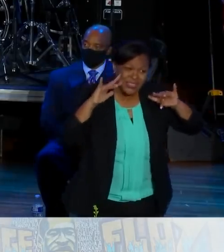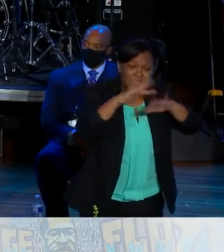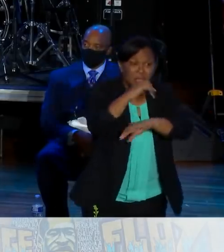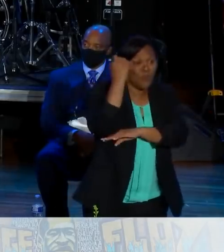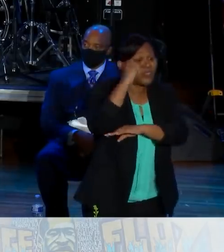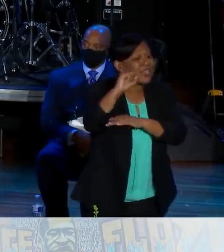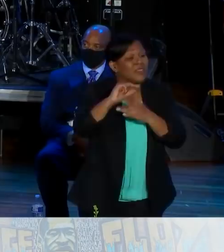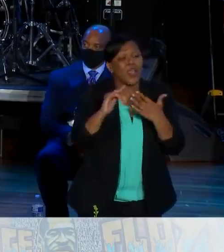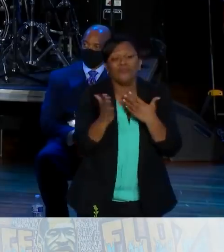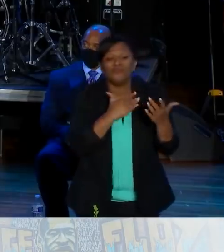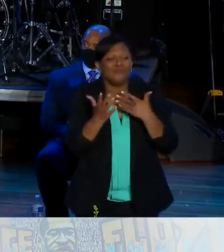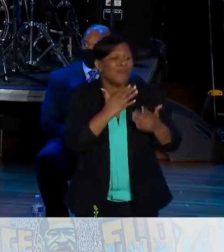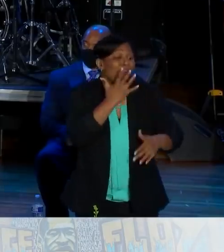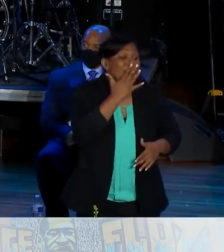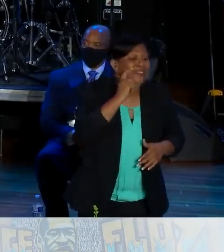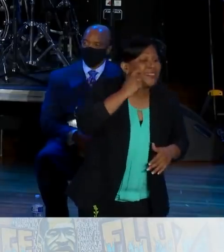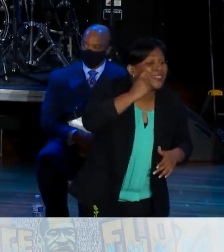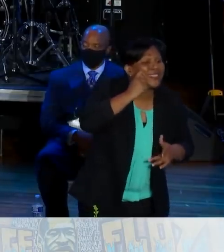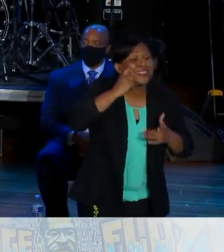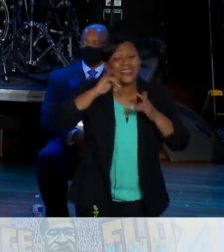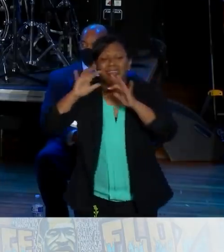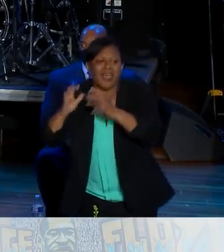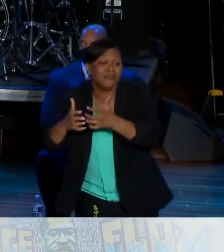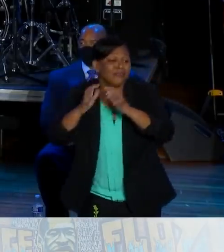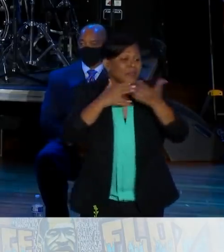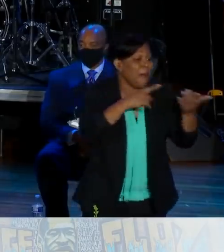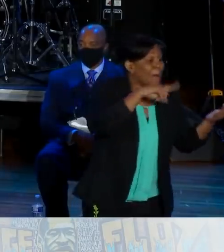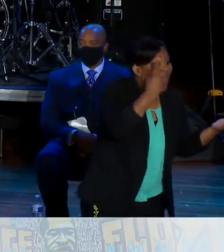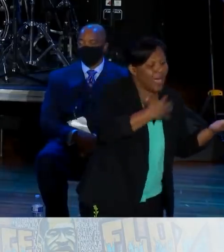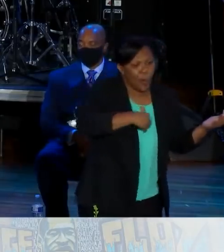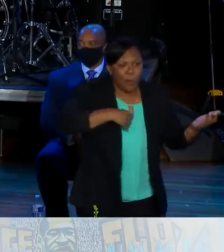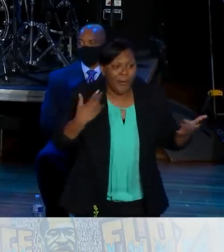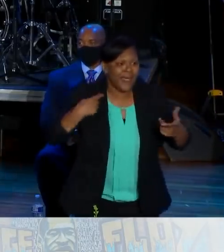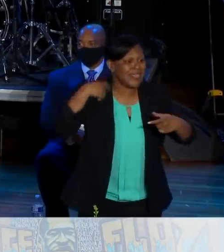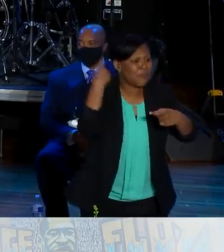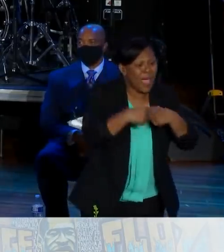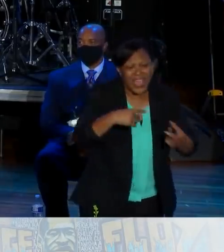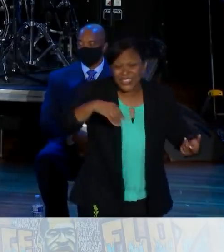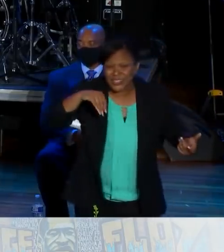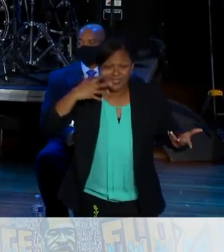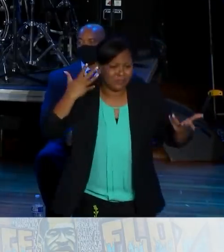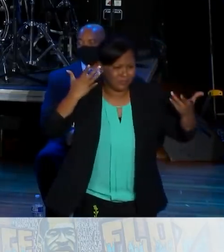WE NEED TO GO BACK TO WASHINGTON AND STAND UP, BLACK,